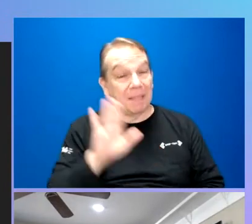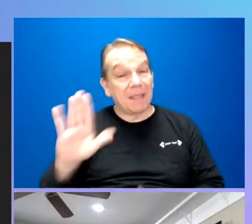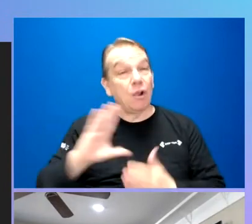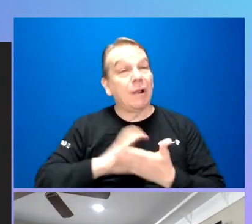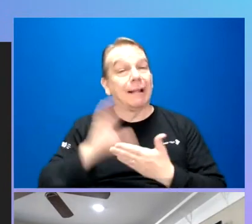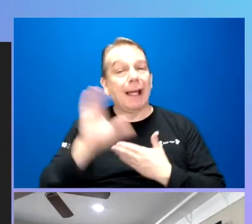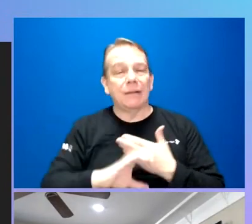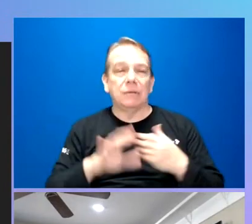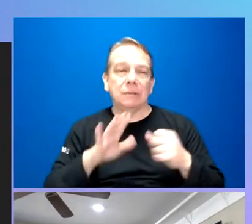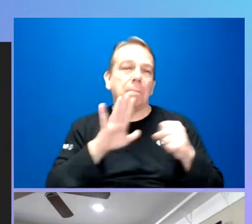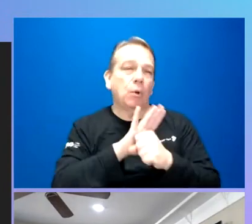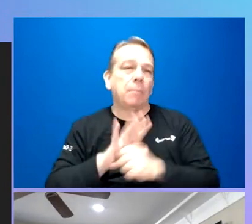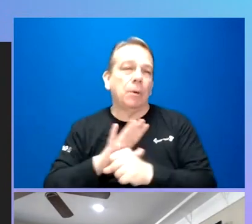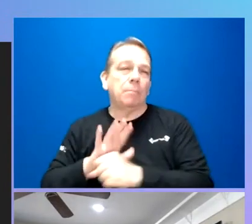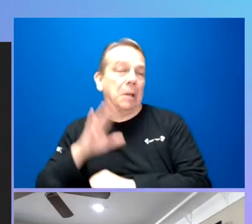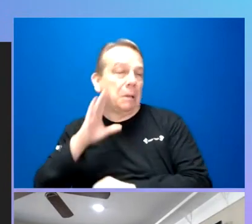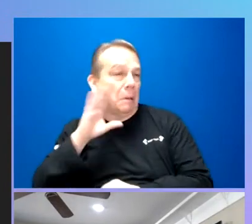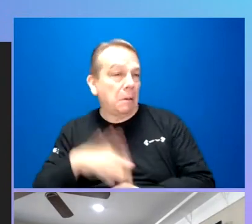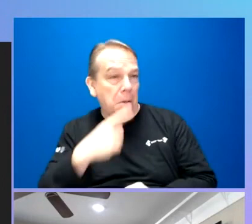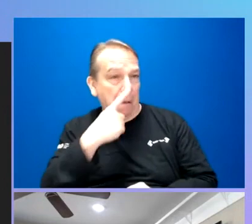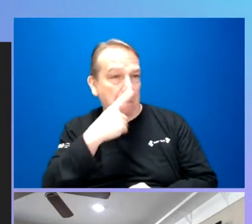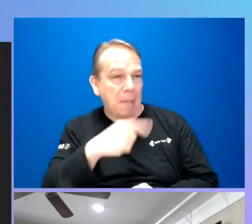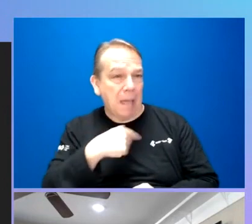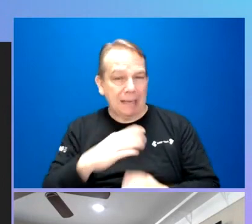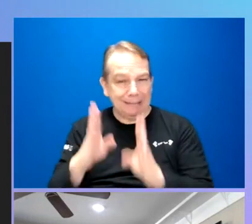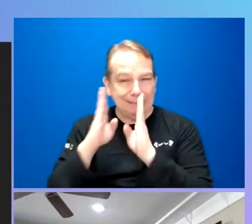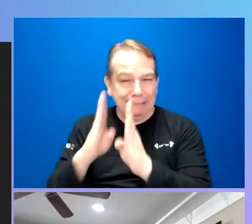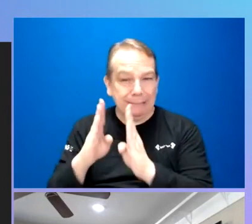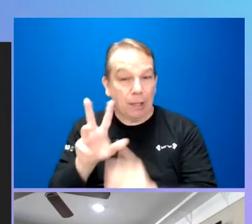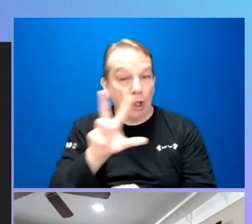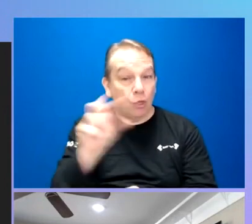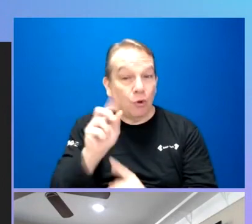minutes? So that that's some thoughts on leadership. We're